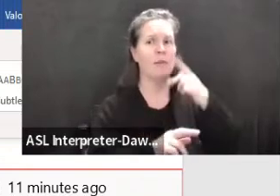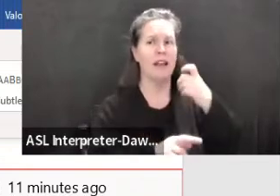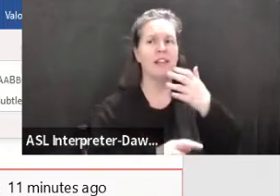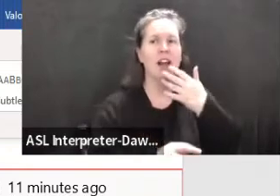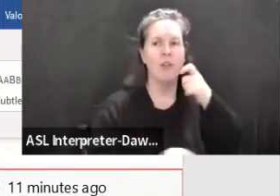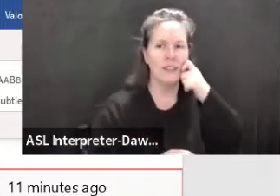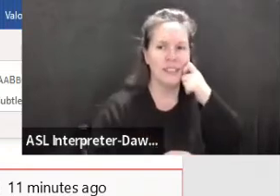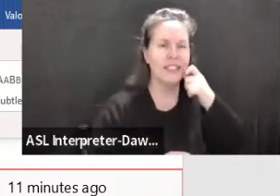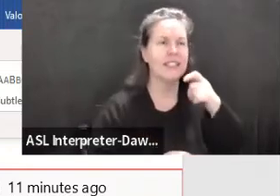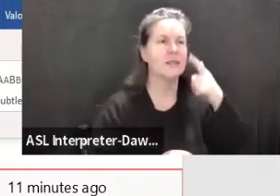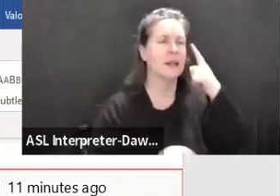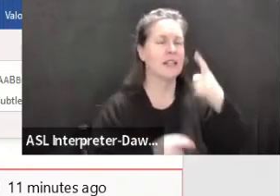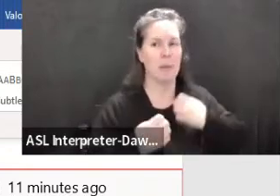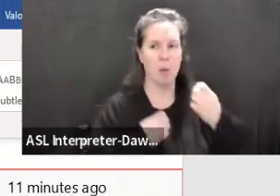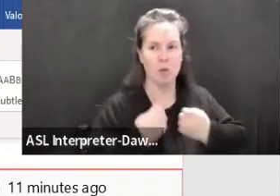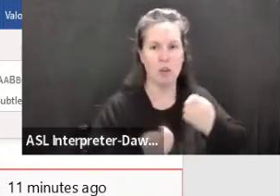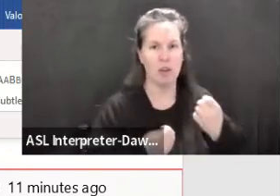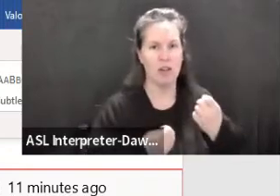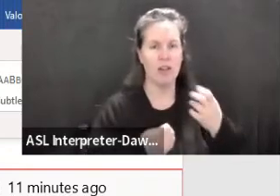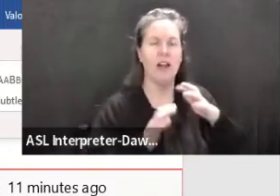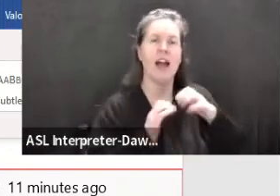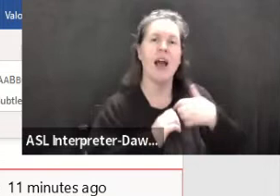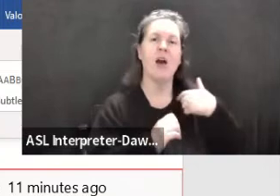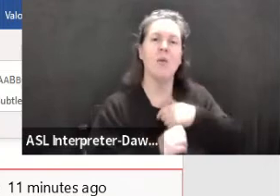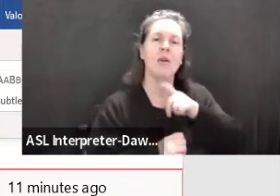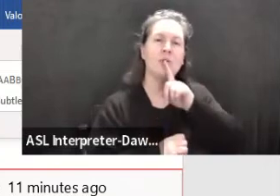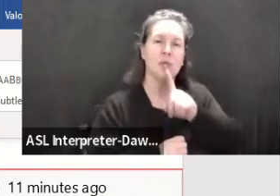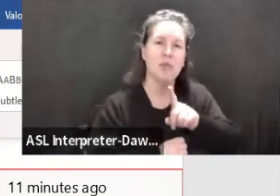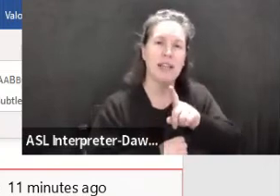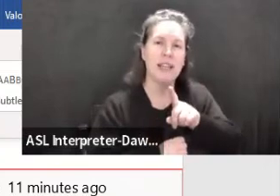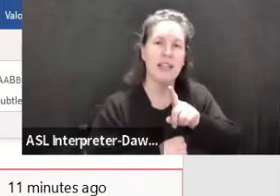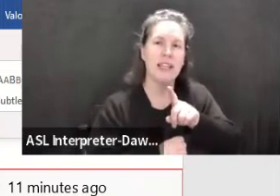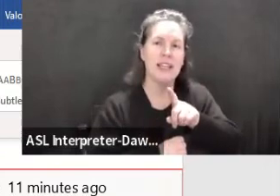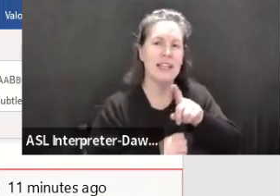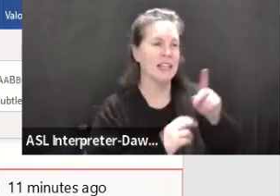because they're emotional. And how can we really take these topics